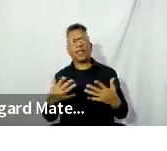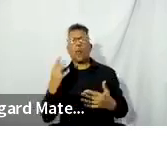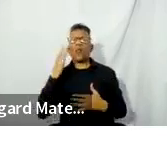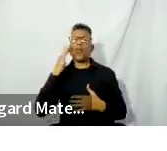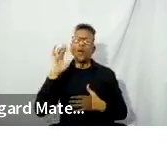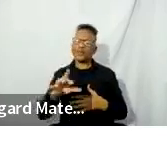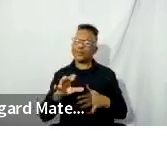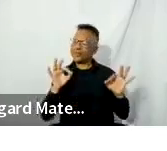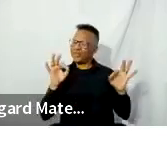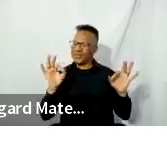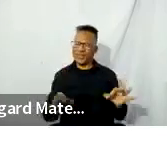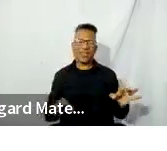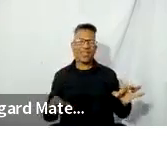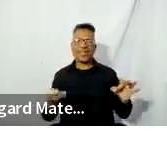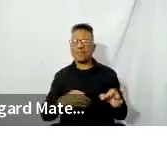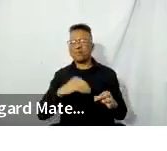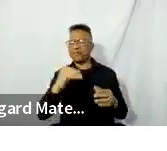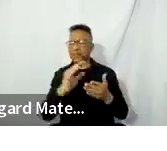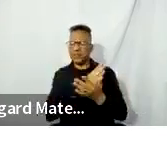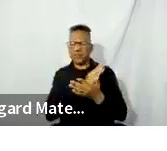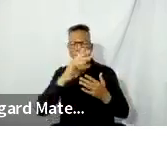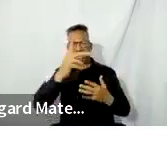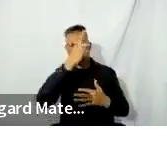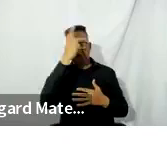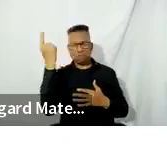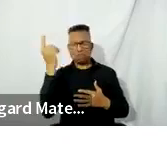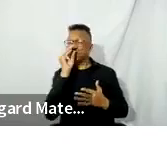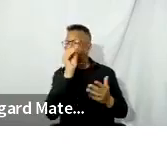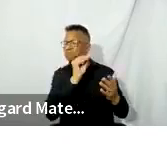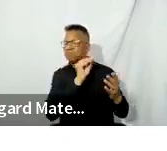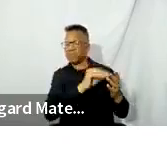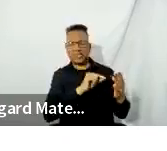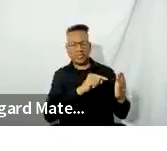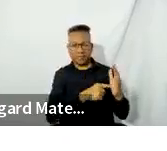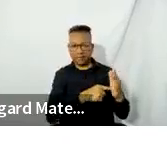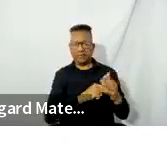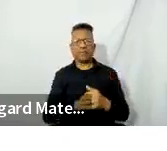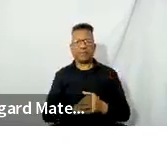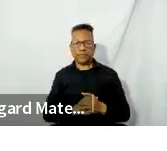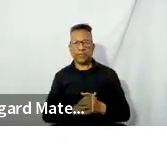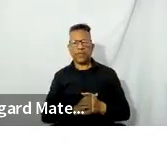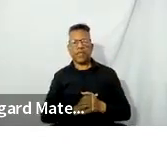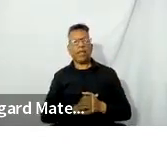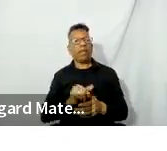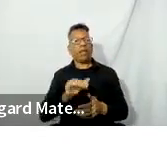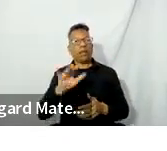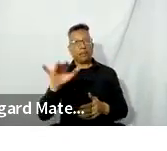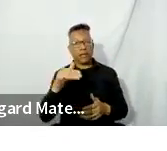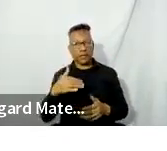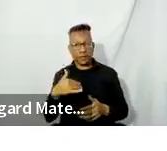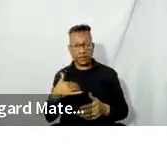overlooked for its problematic assumptions and implications. But this is this But this is this is for example,